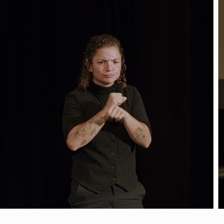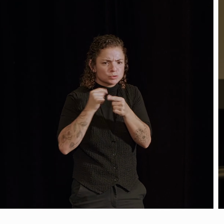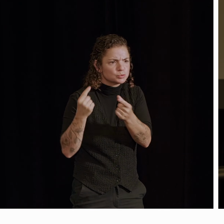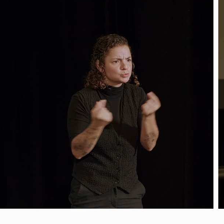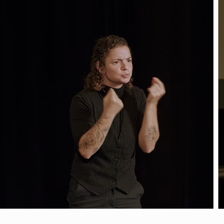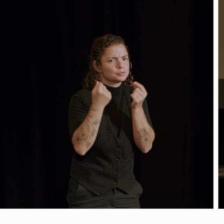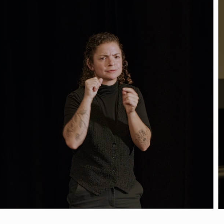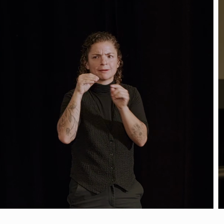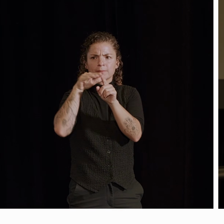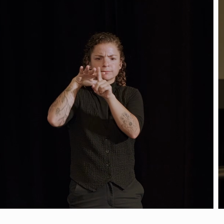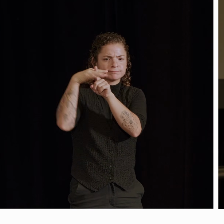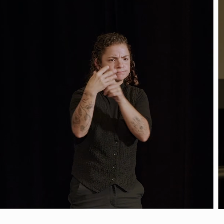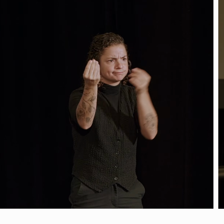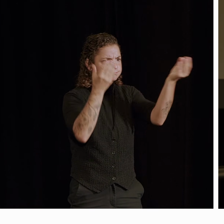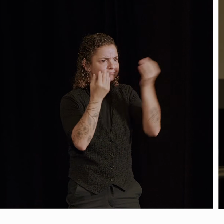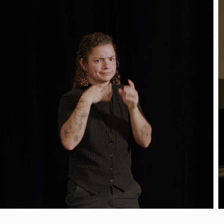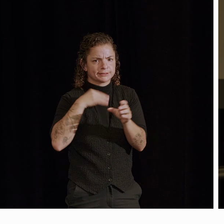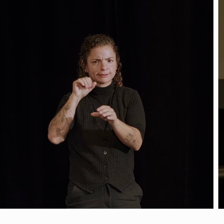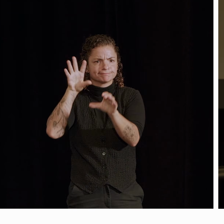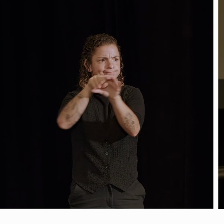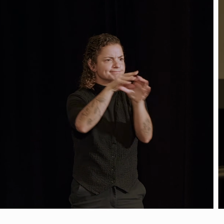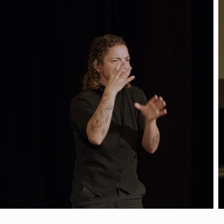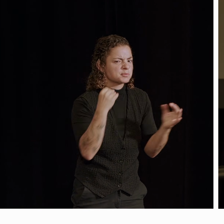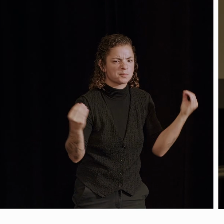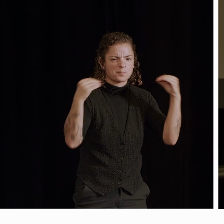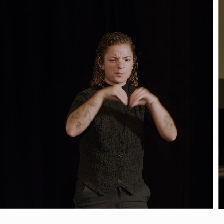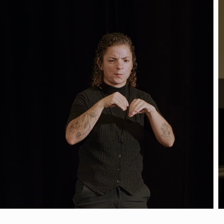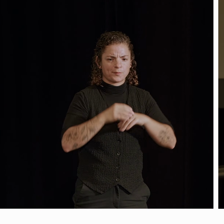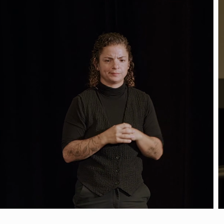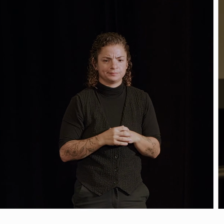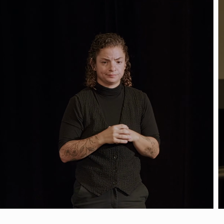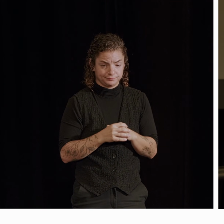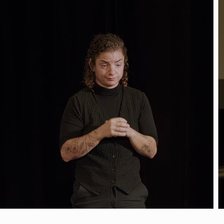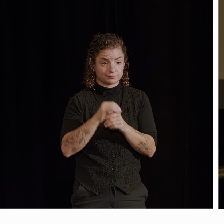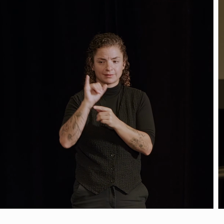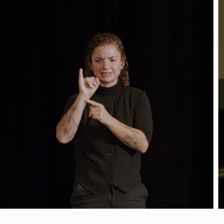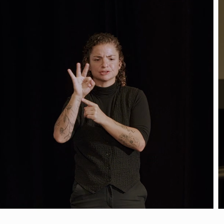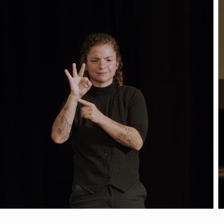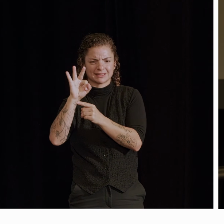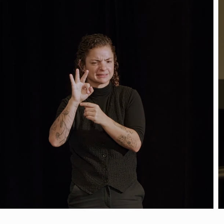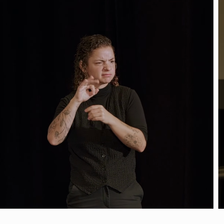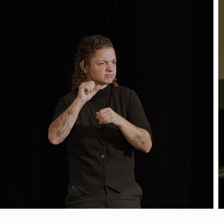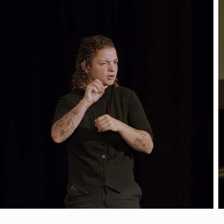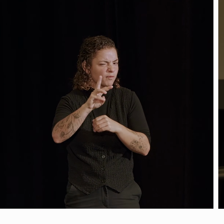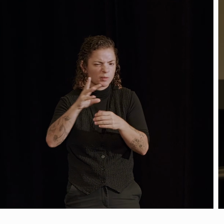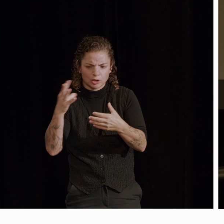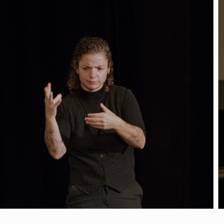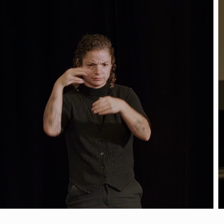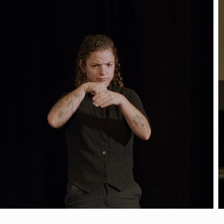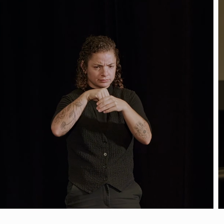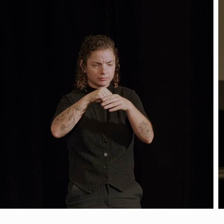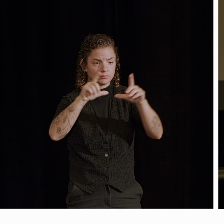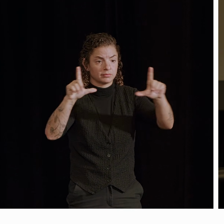transitioning from screens in our hands to devices we wear and becoming